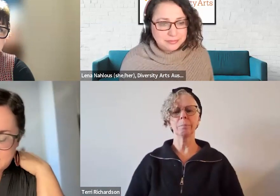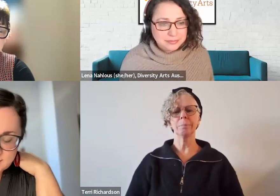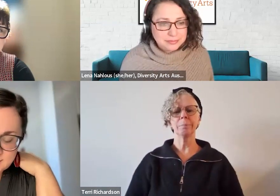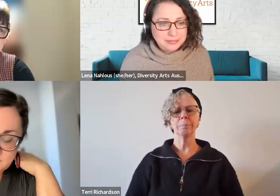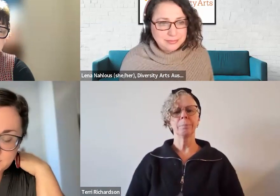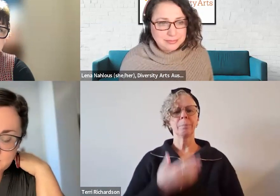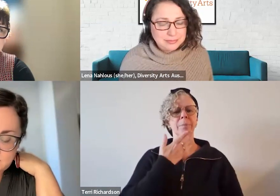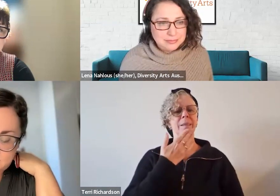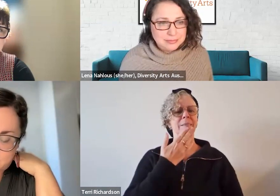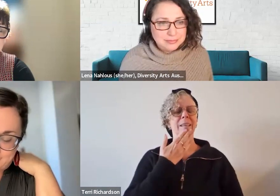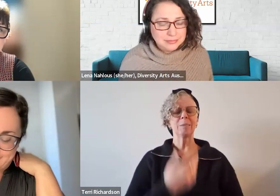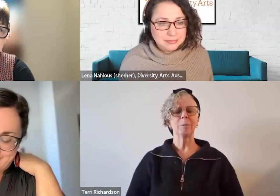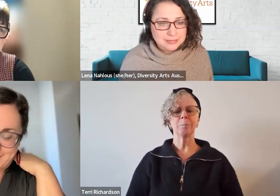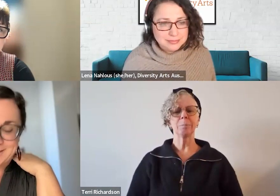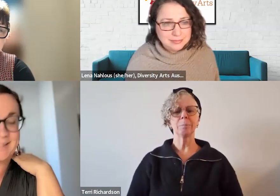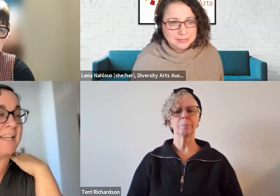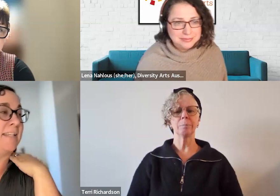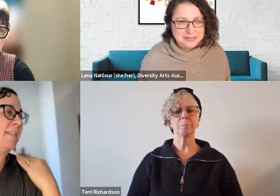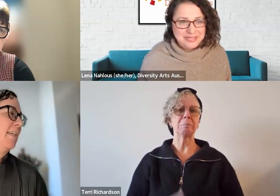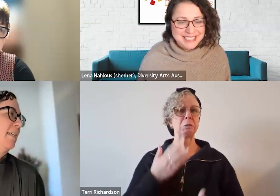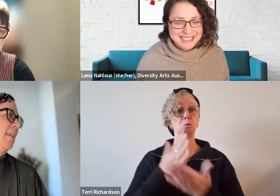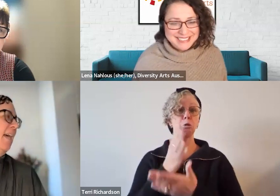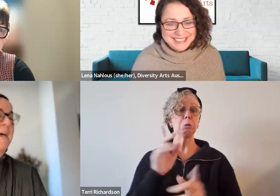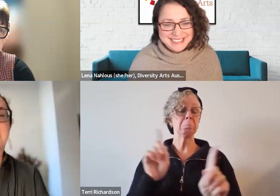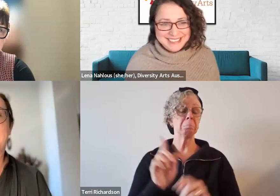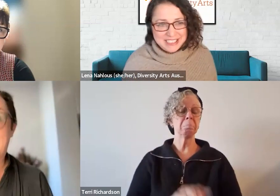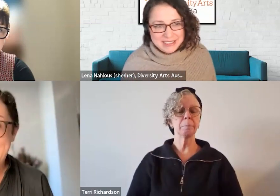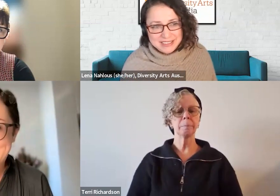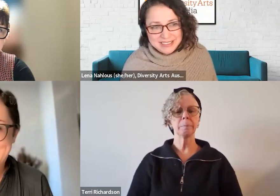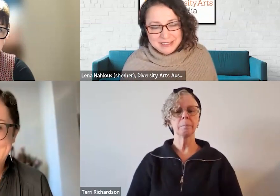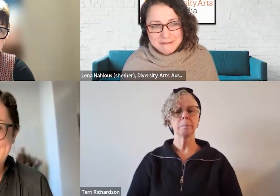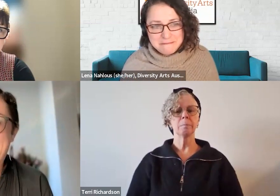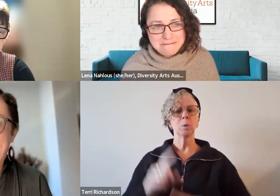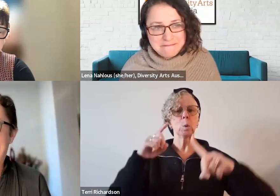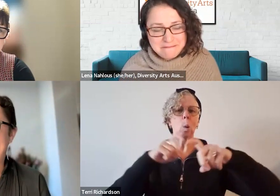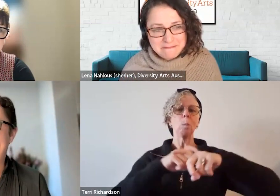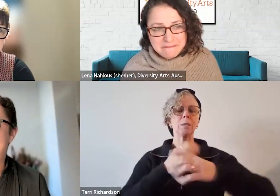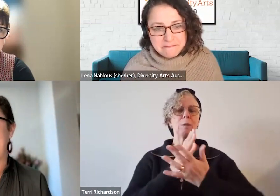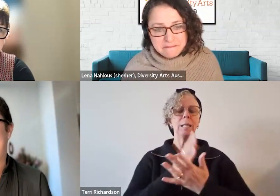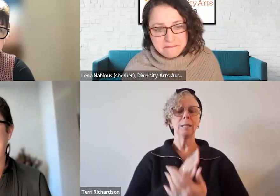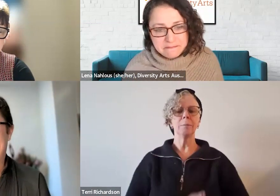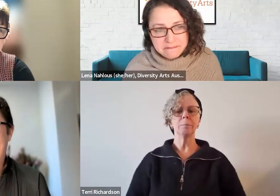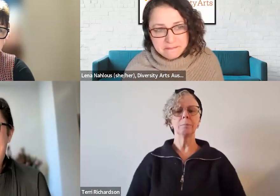The situation, the truth, I guess, is complex and changing.